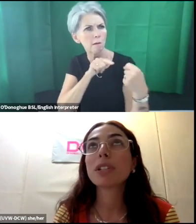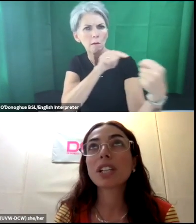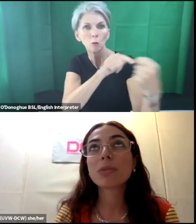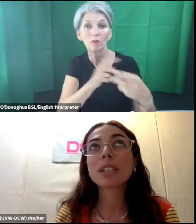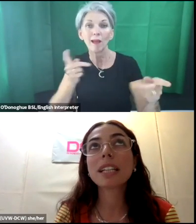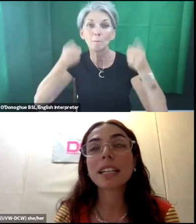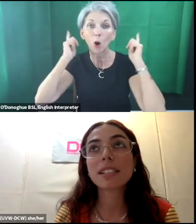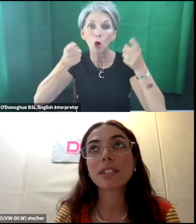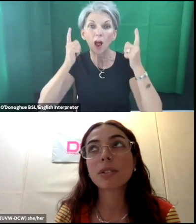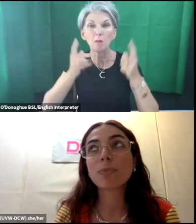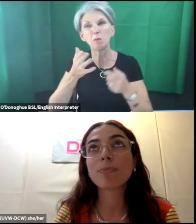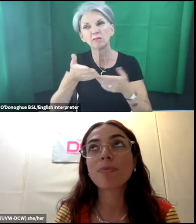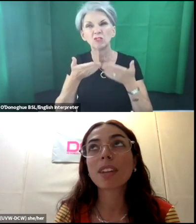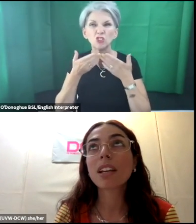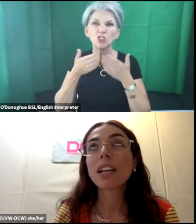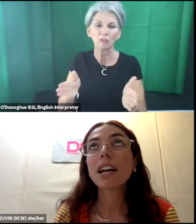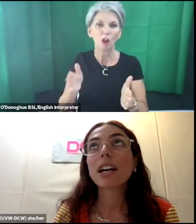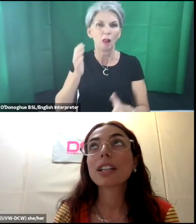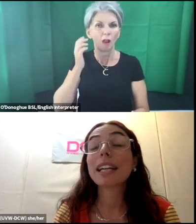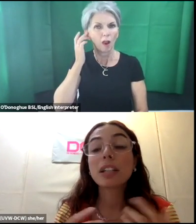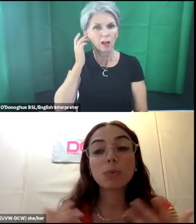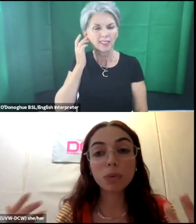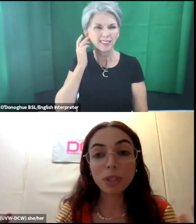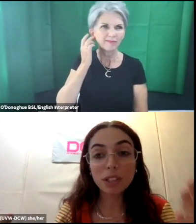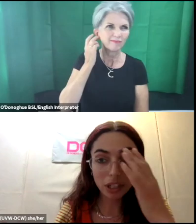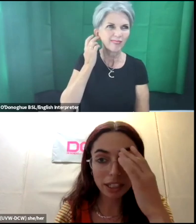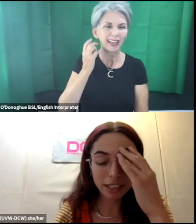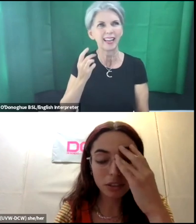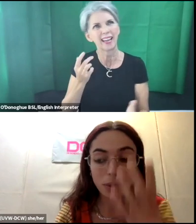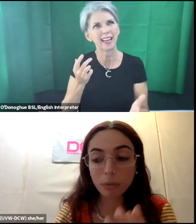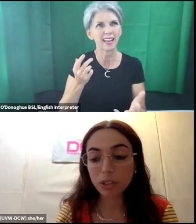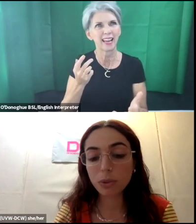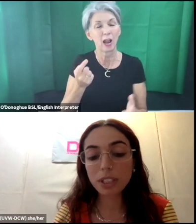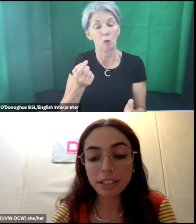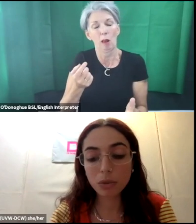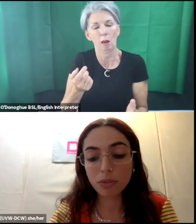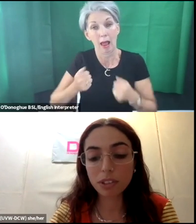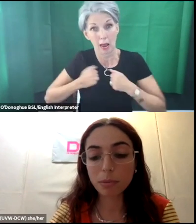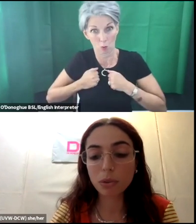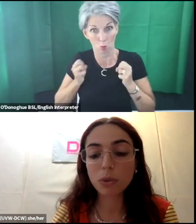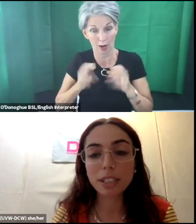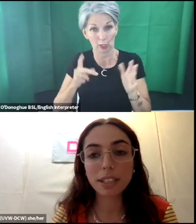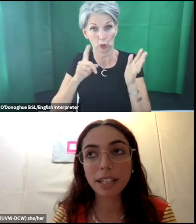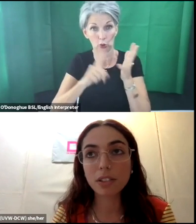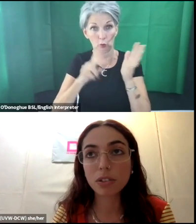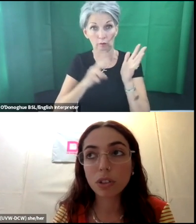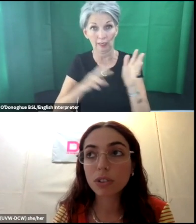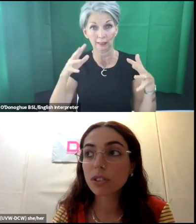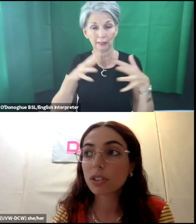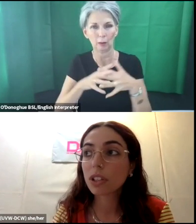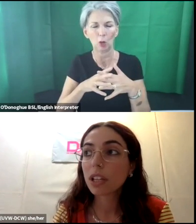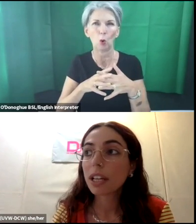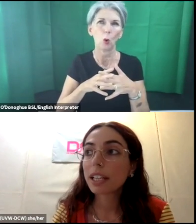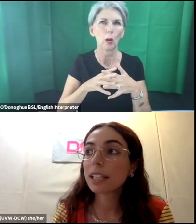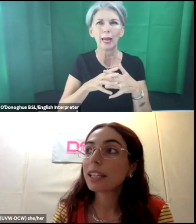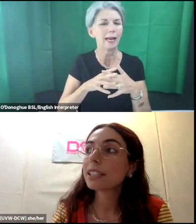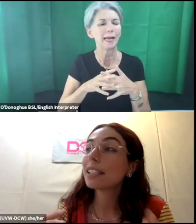But generally it's what we- at least the way we do it in UVW is that it's not- it's